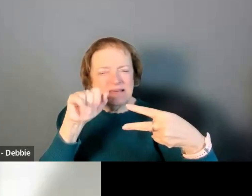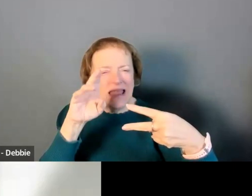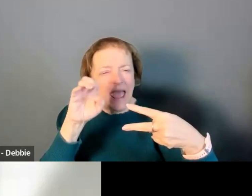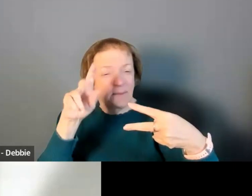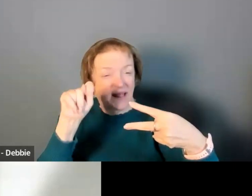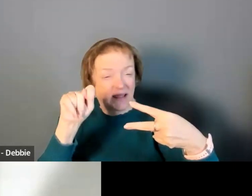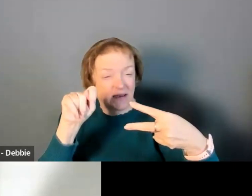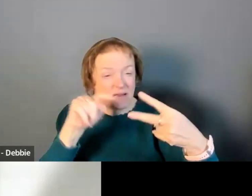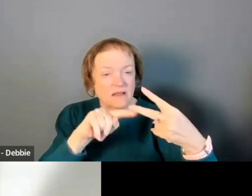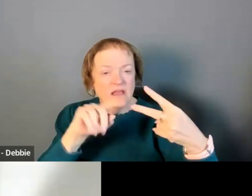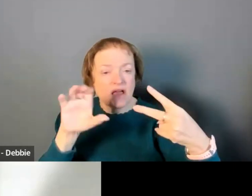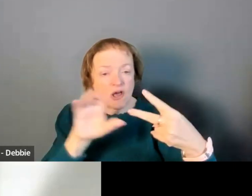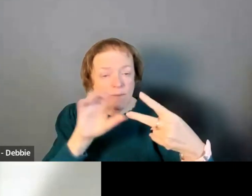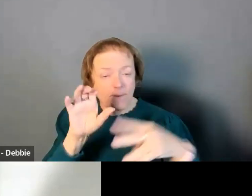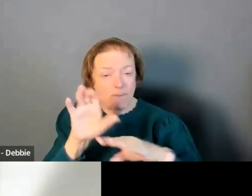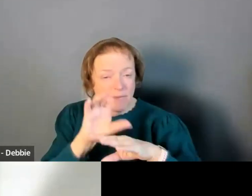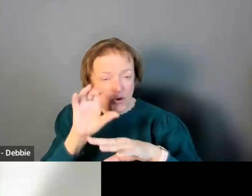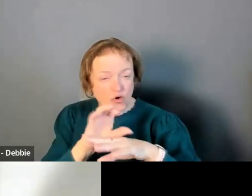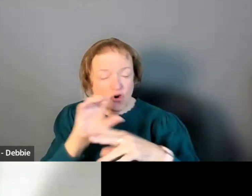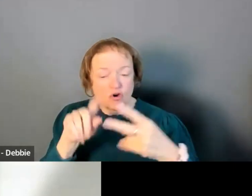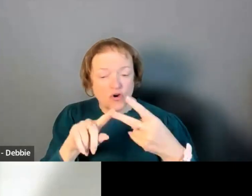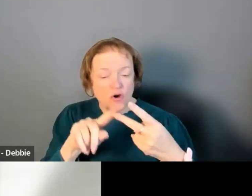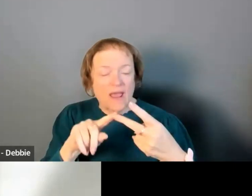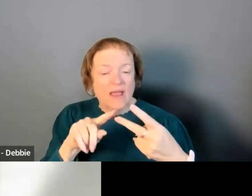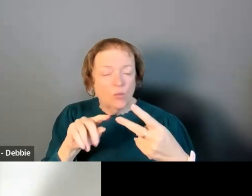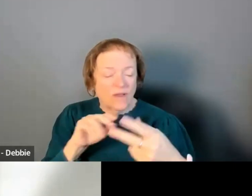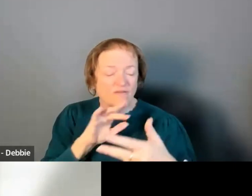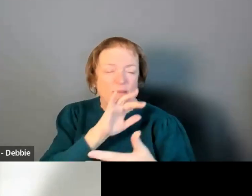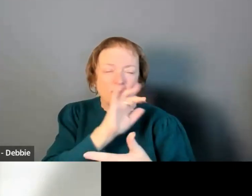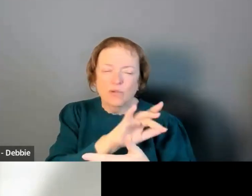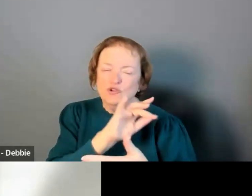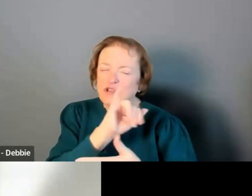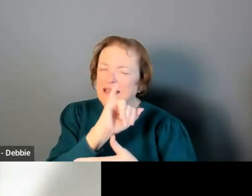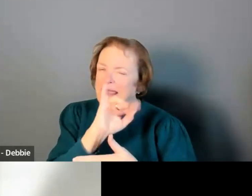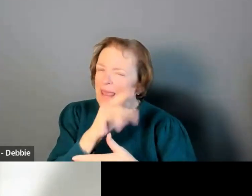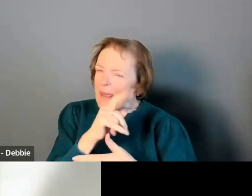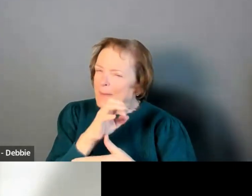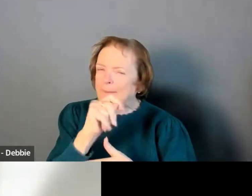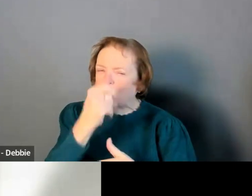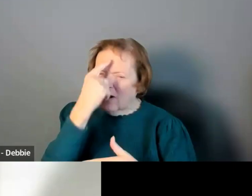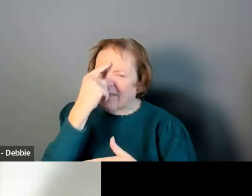I believe the input button. But I am going to I am going to double check that one for you.